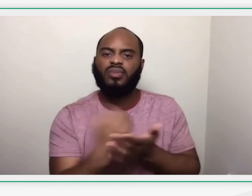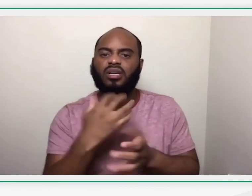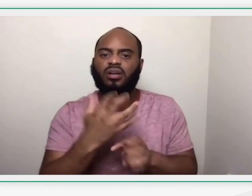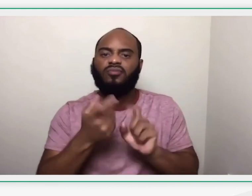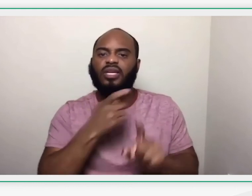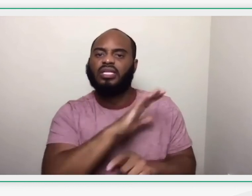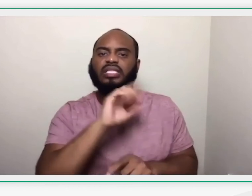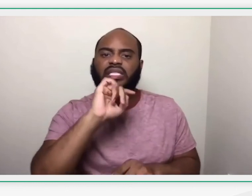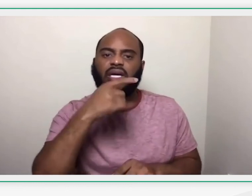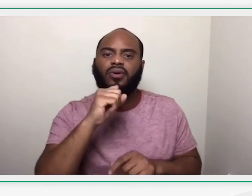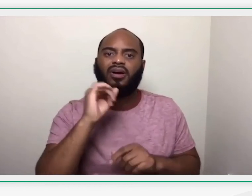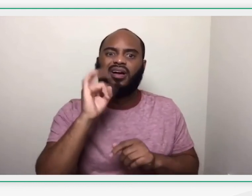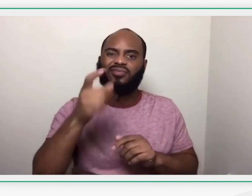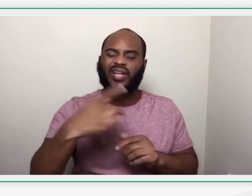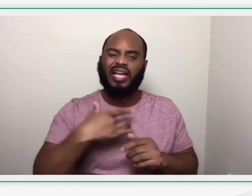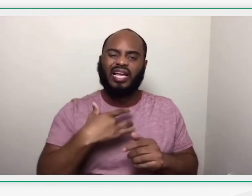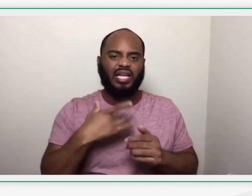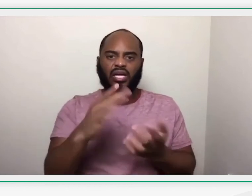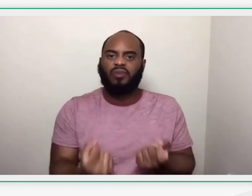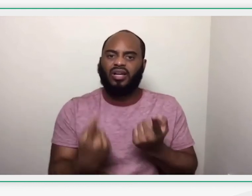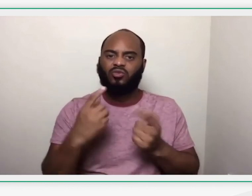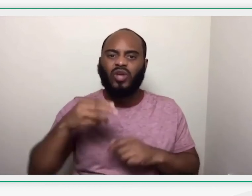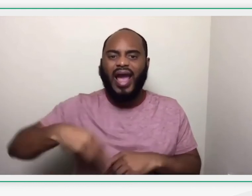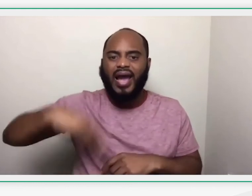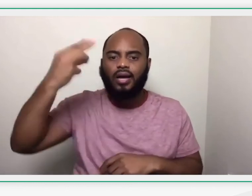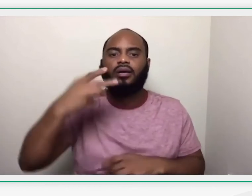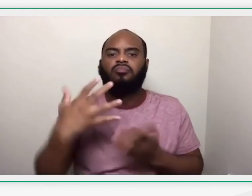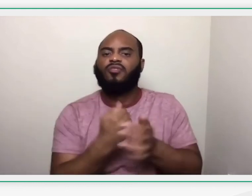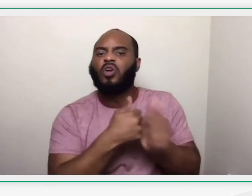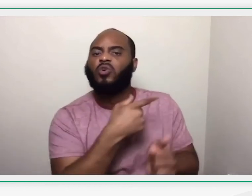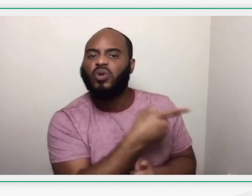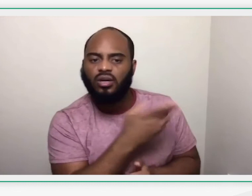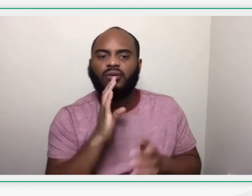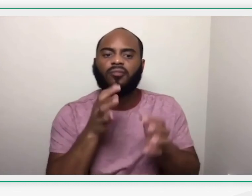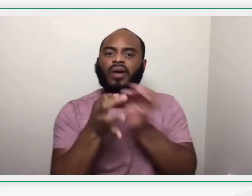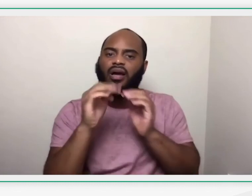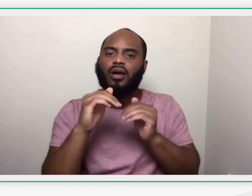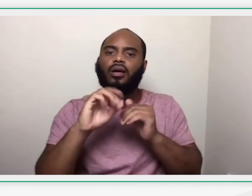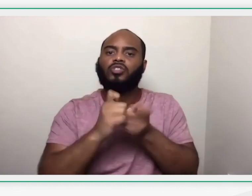And Kimberly shares lots of tips on how to avoid high-spending habits.